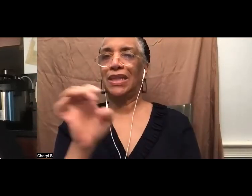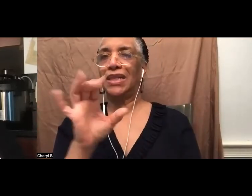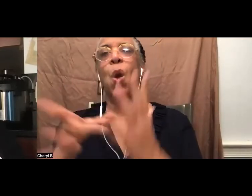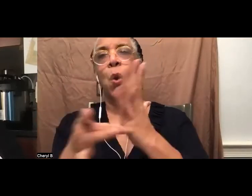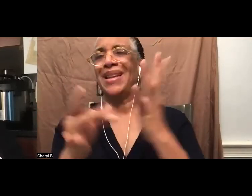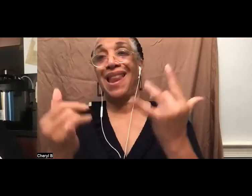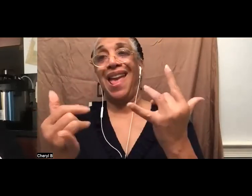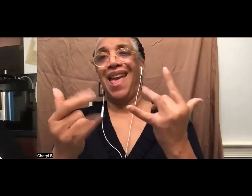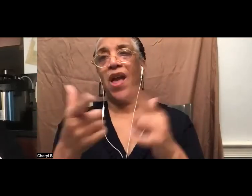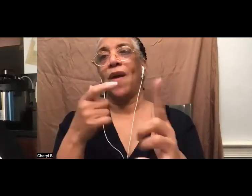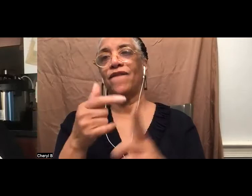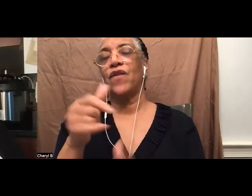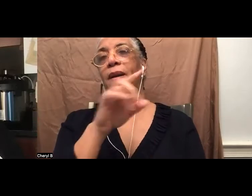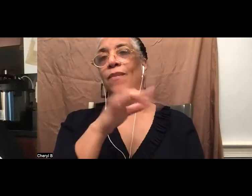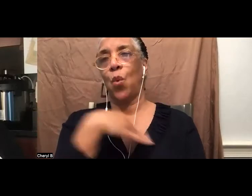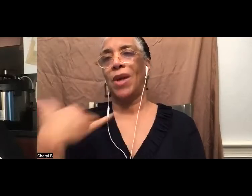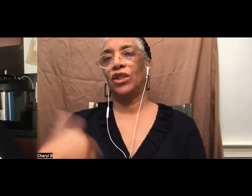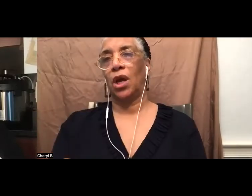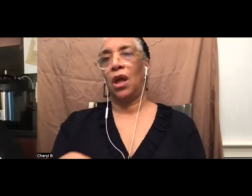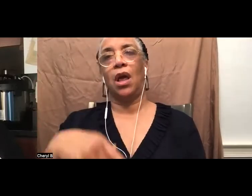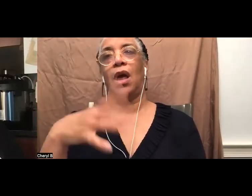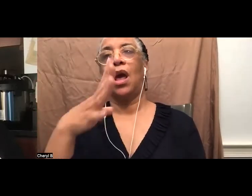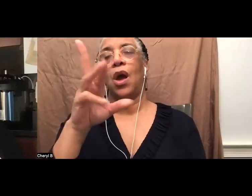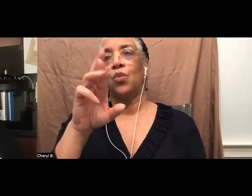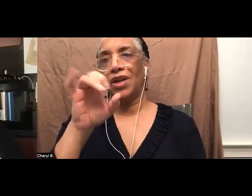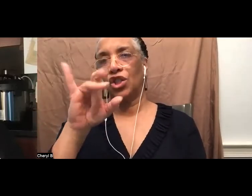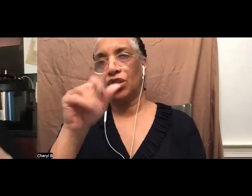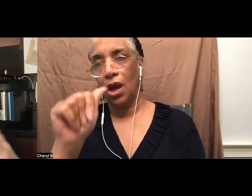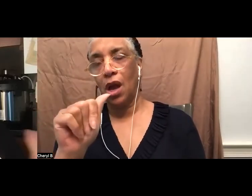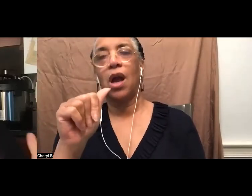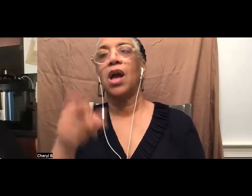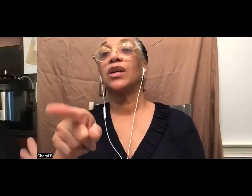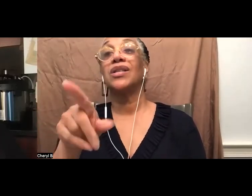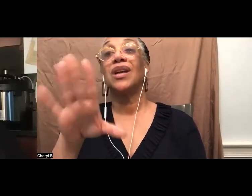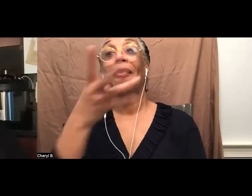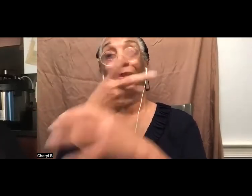Biden and other pro-extraction people are frothing at the mouth